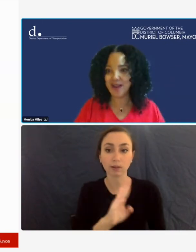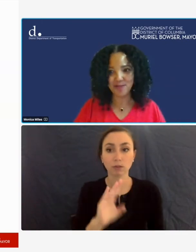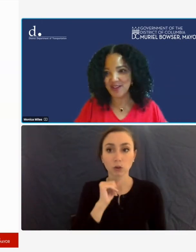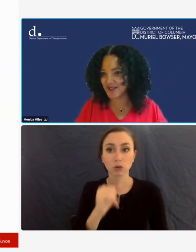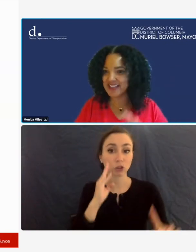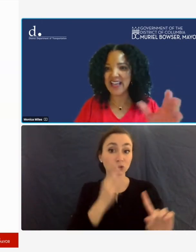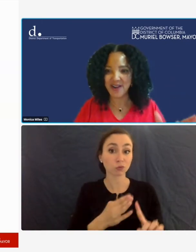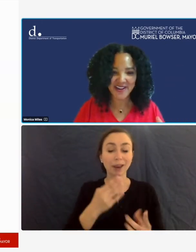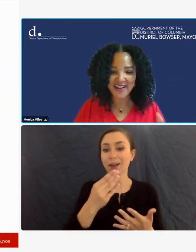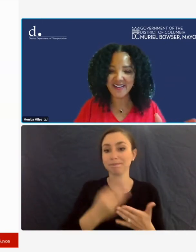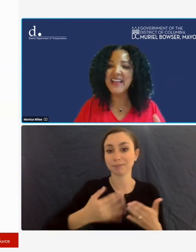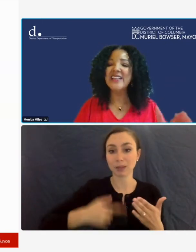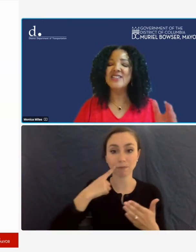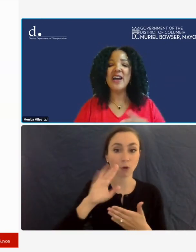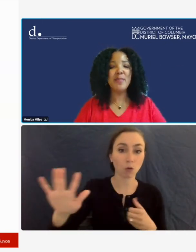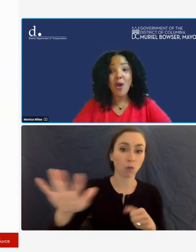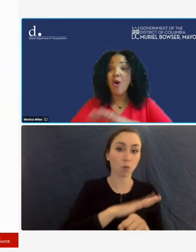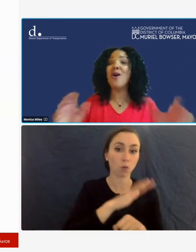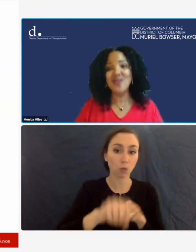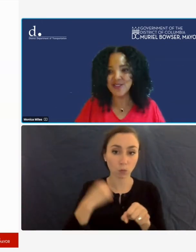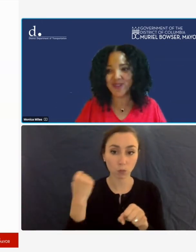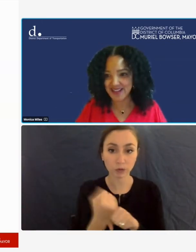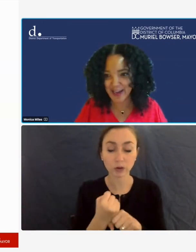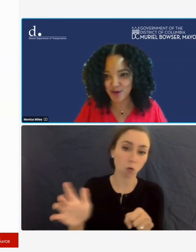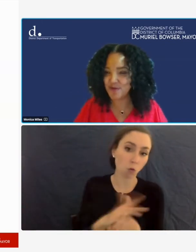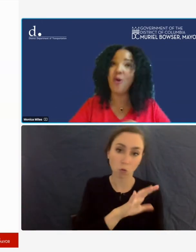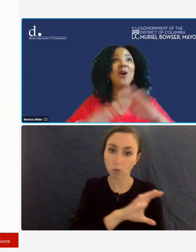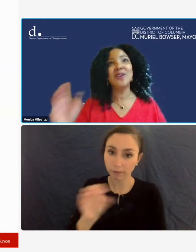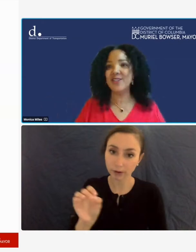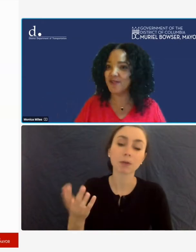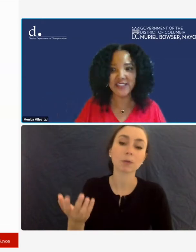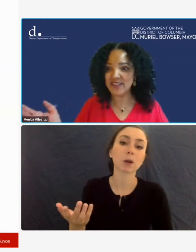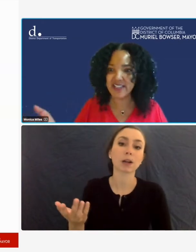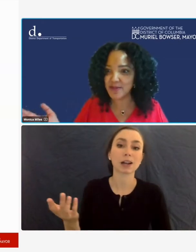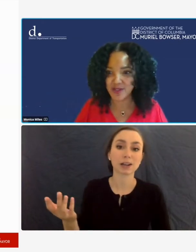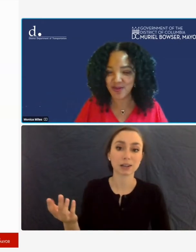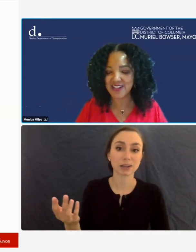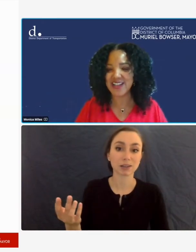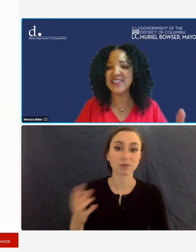for the entire year divided by all of the direct labor for all your different 17 million projects